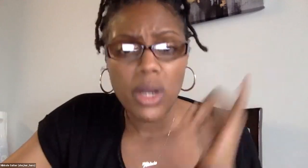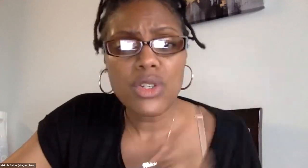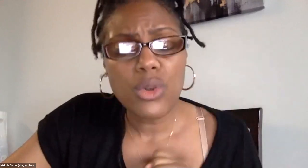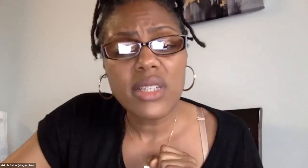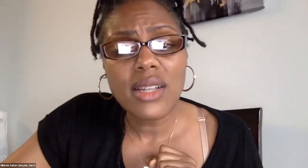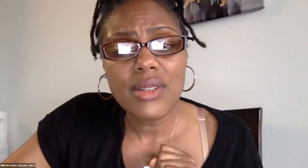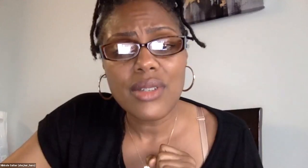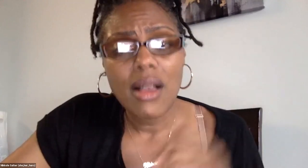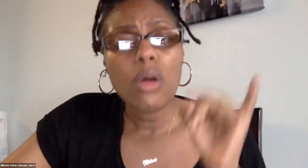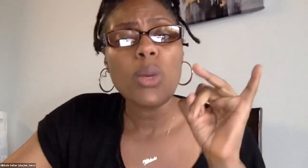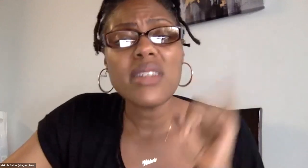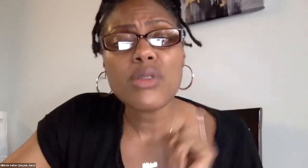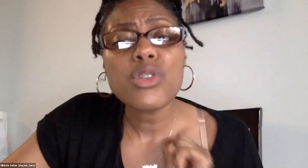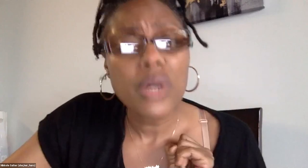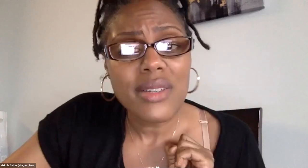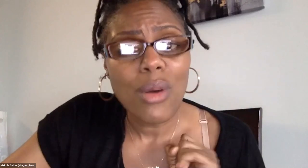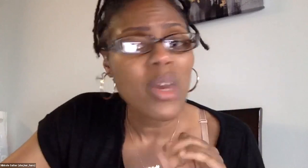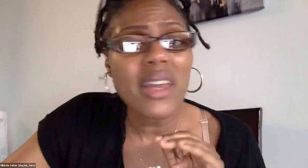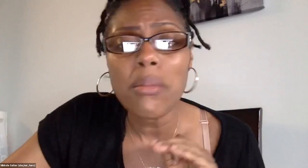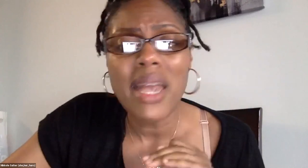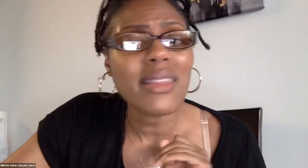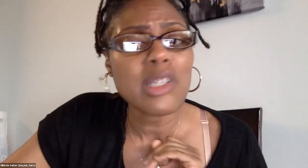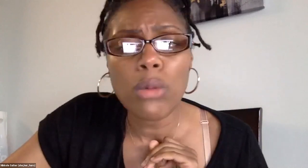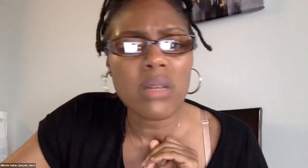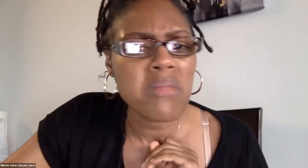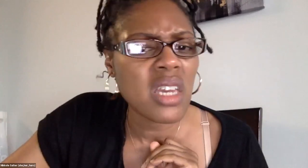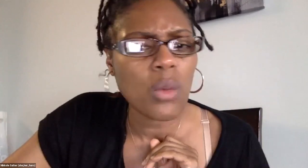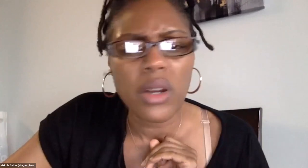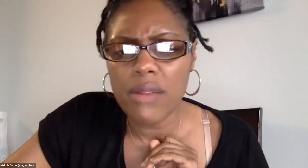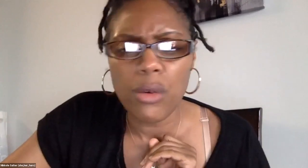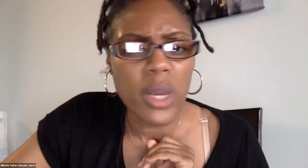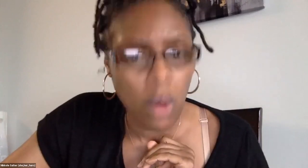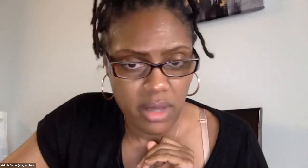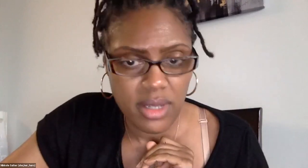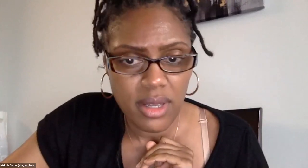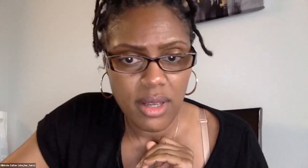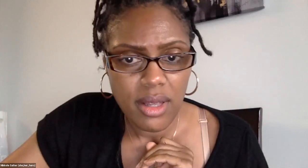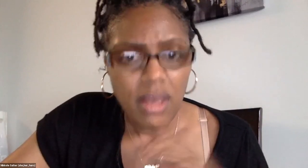We are storytellers, we tell stories. We can make this moment mean whatever we want.